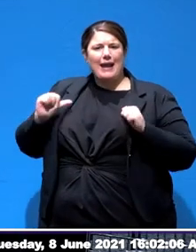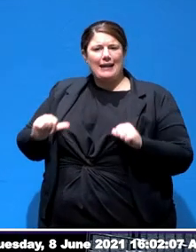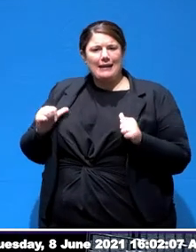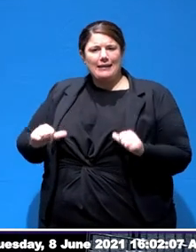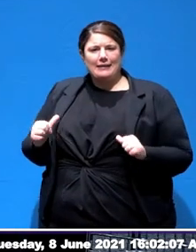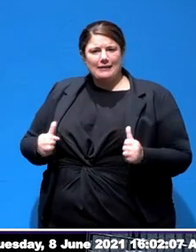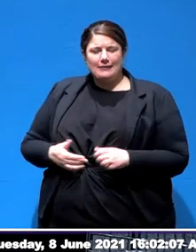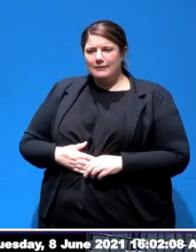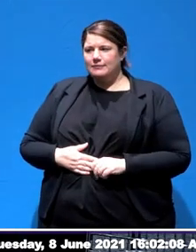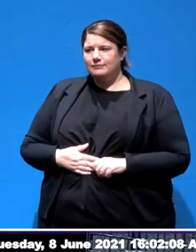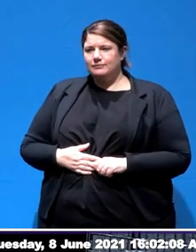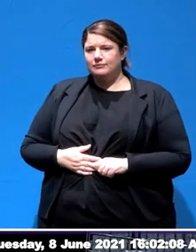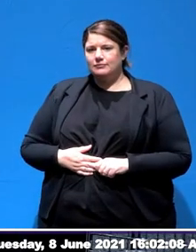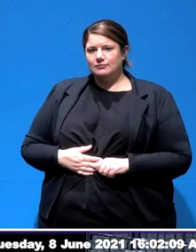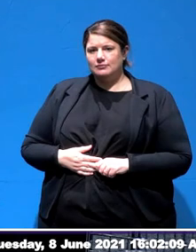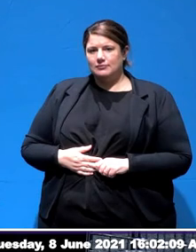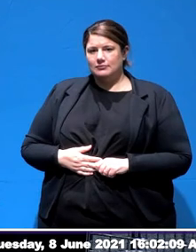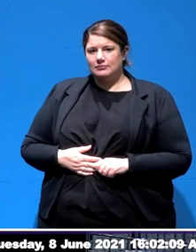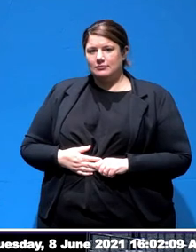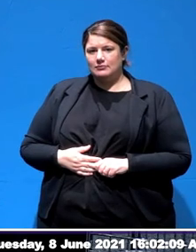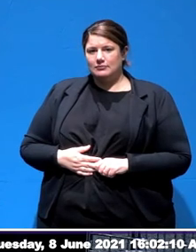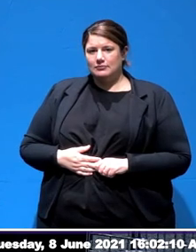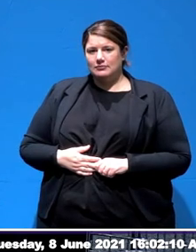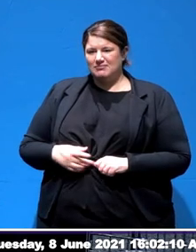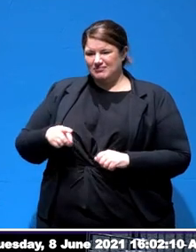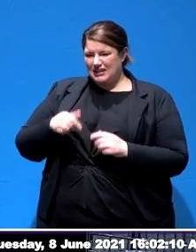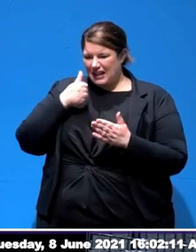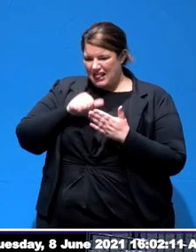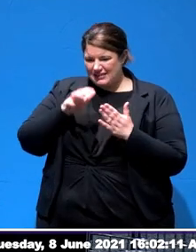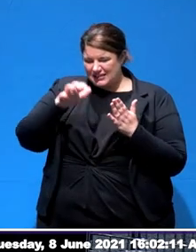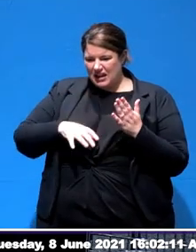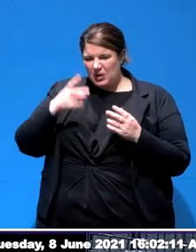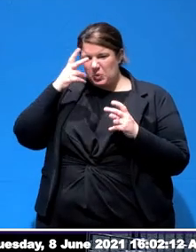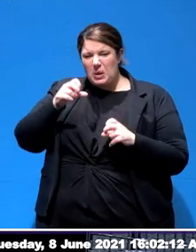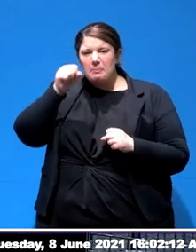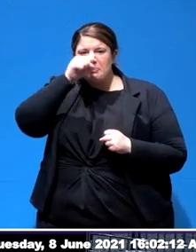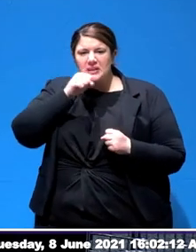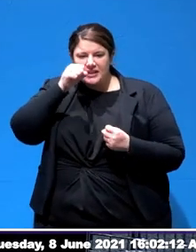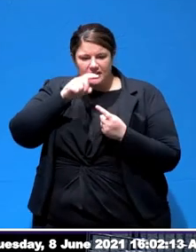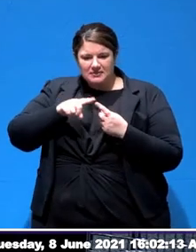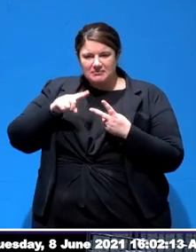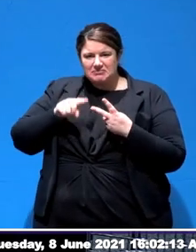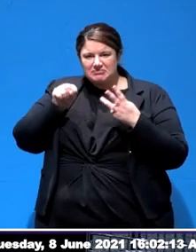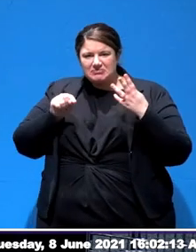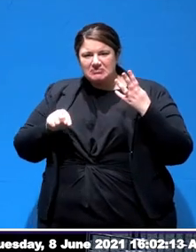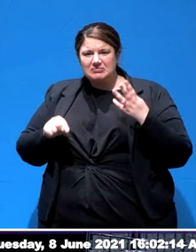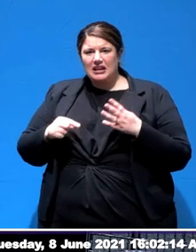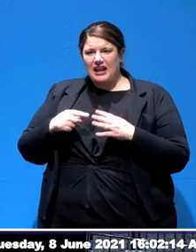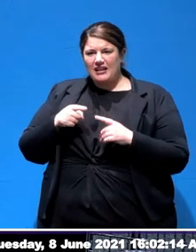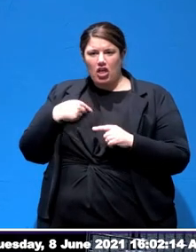And it goes to writing letters, of name calling and threats. What actually happens in the, I understand,